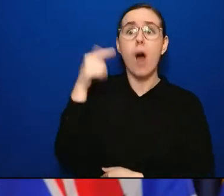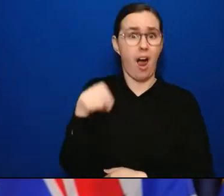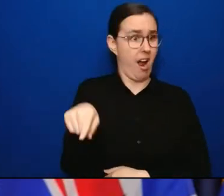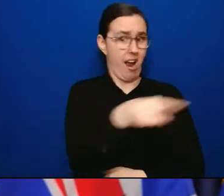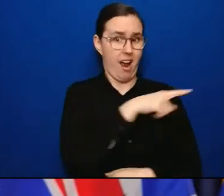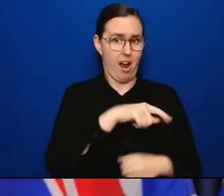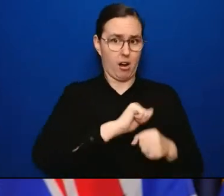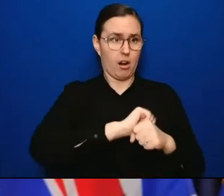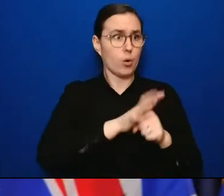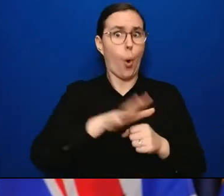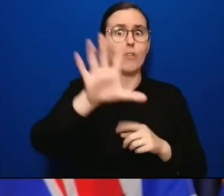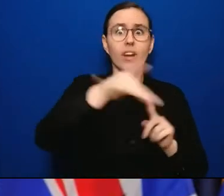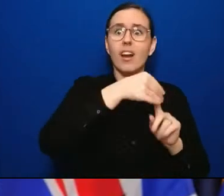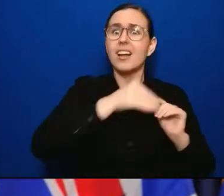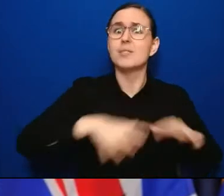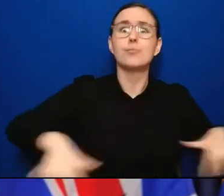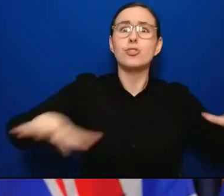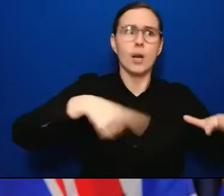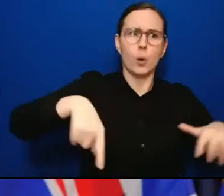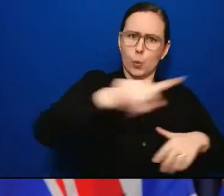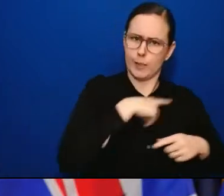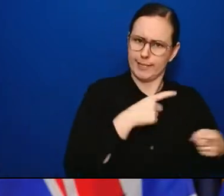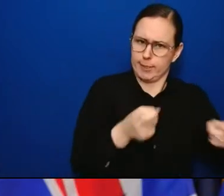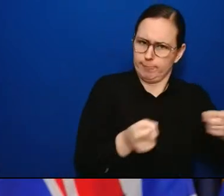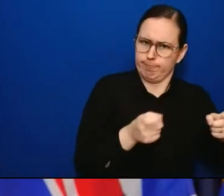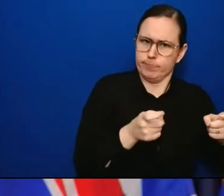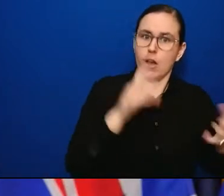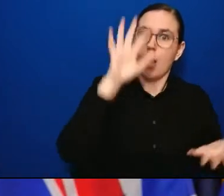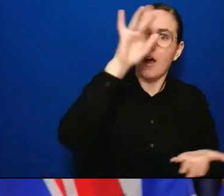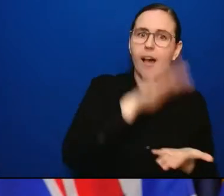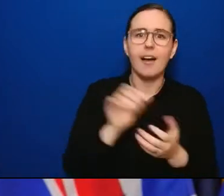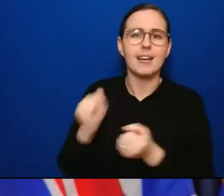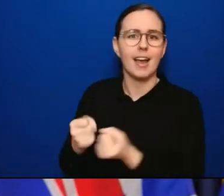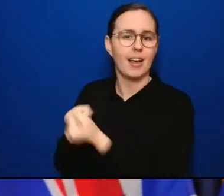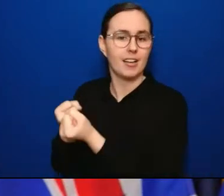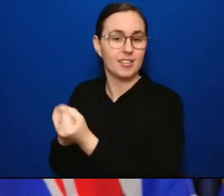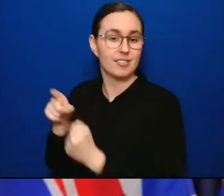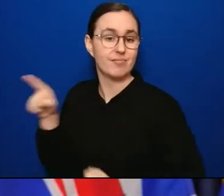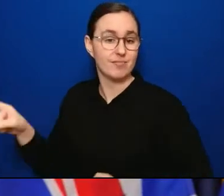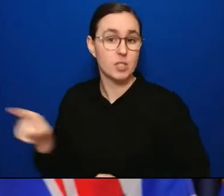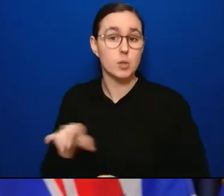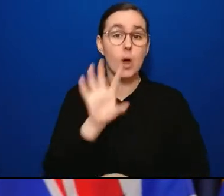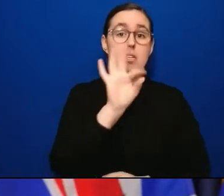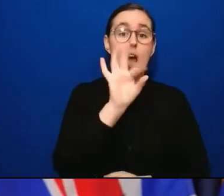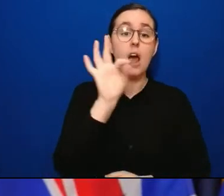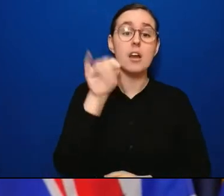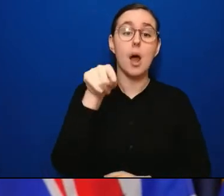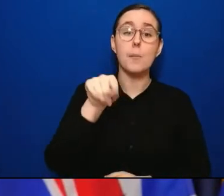hospitals is just as impressive. And here's why Because 99.8% of